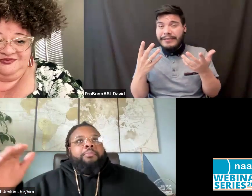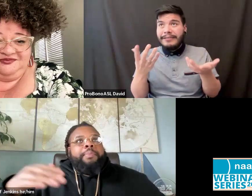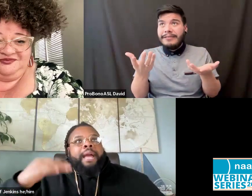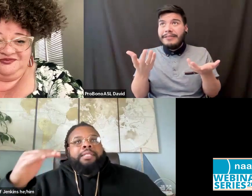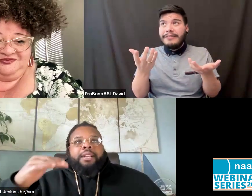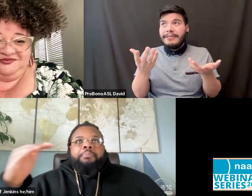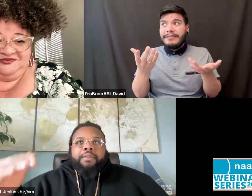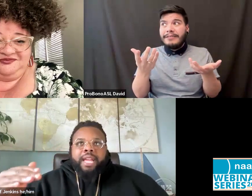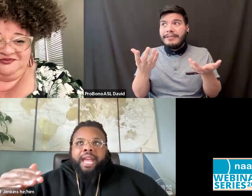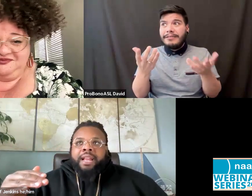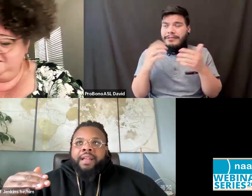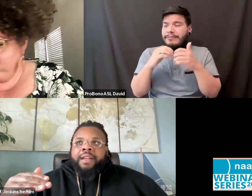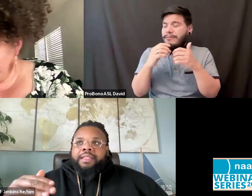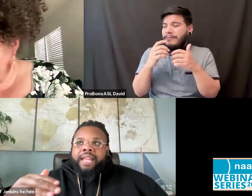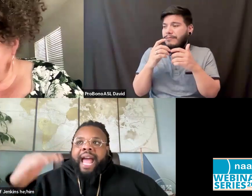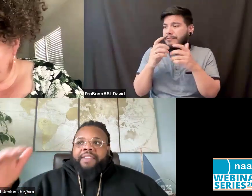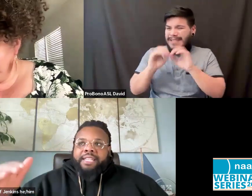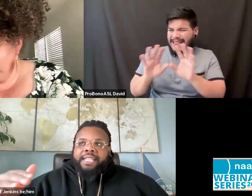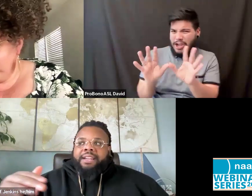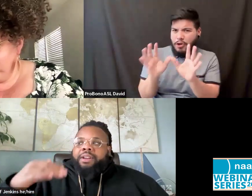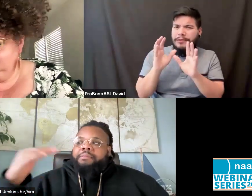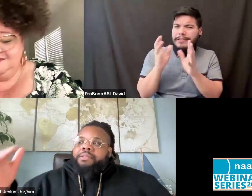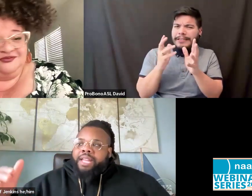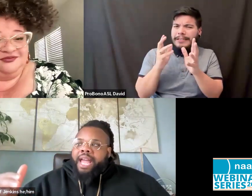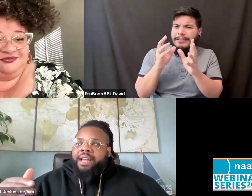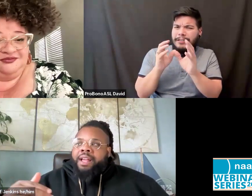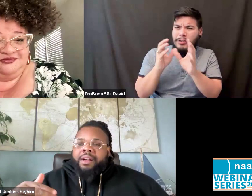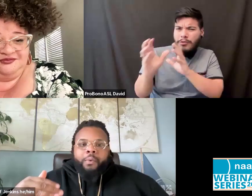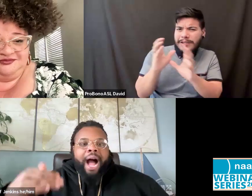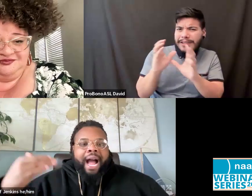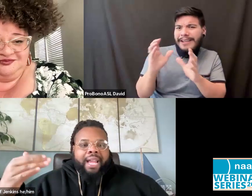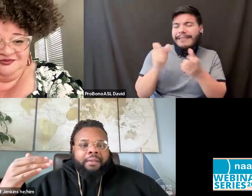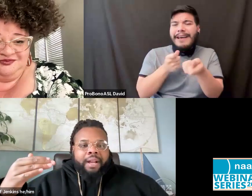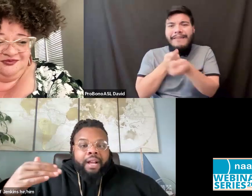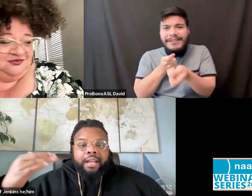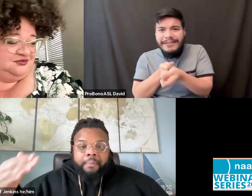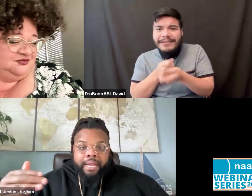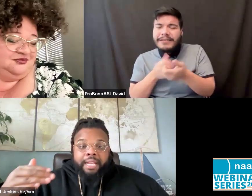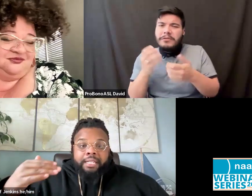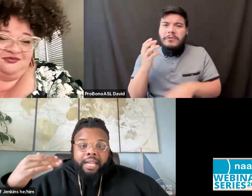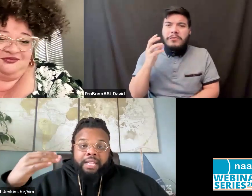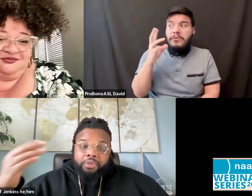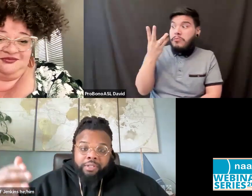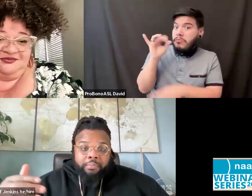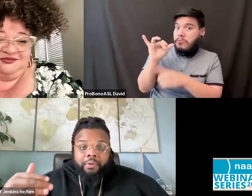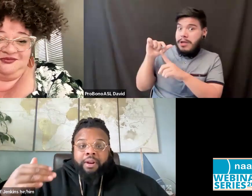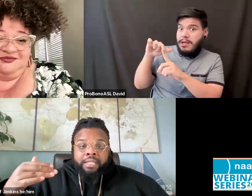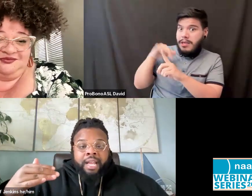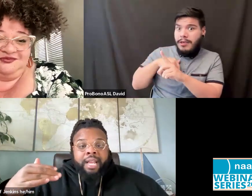but be able to communicate that advocacy or communicate while companies and tourism boards